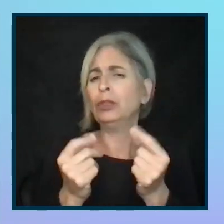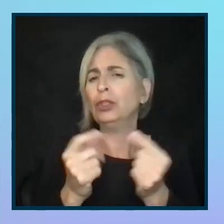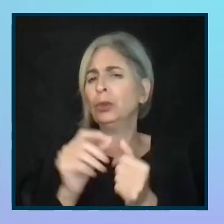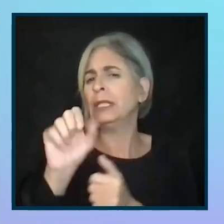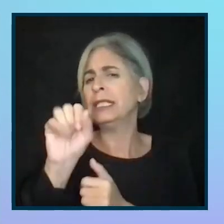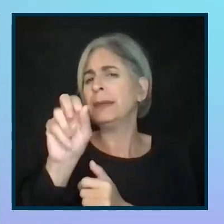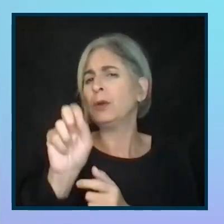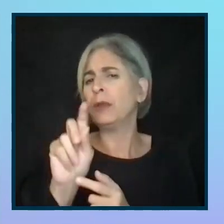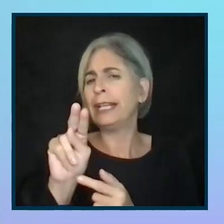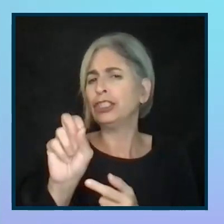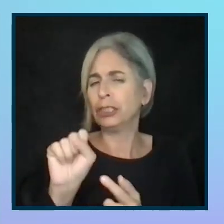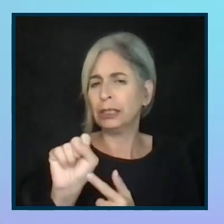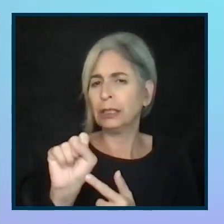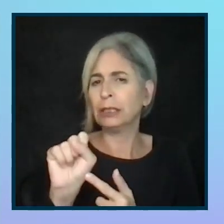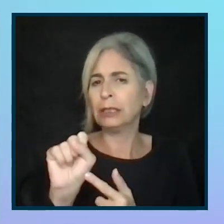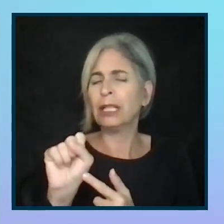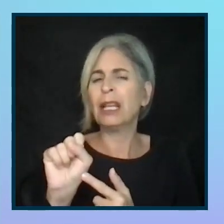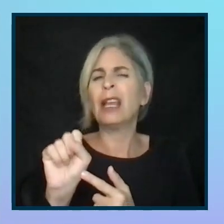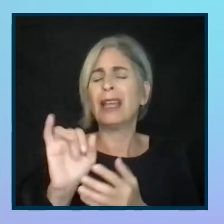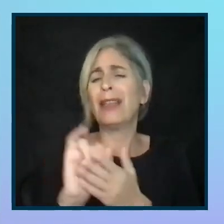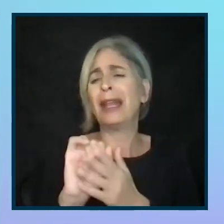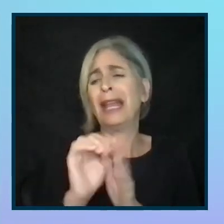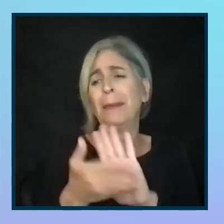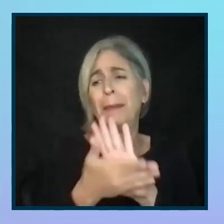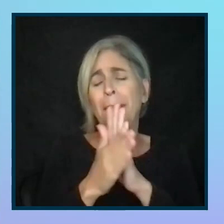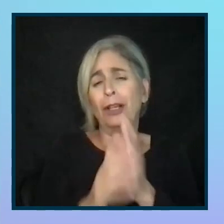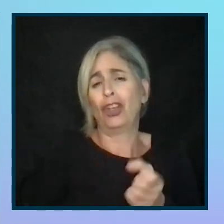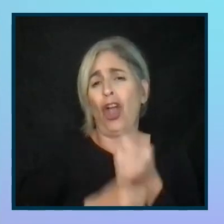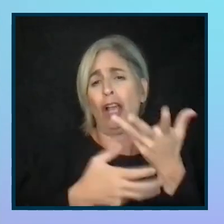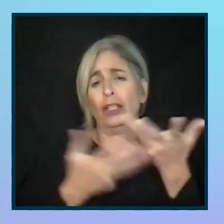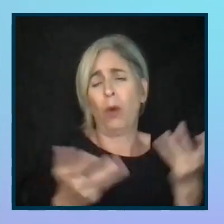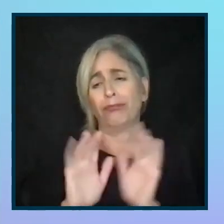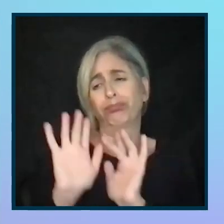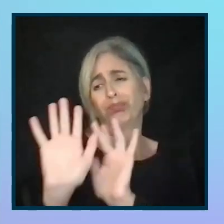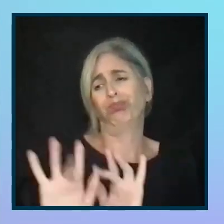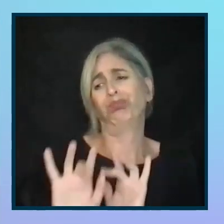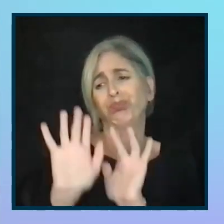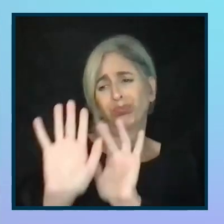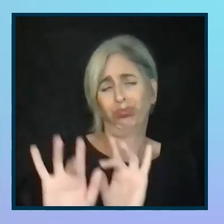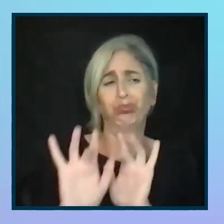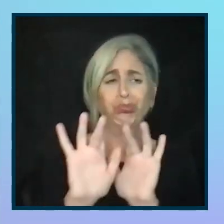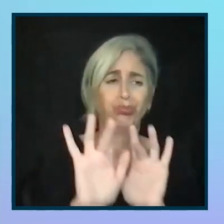that it engenders a lot of pity, which doesn't always motivate the right actions.